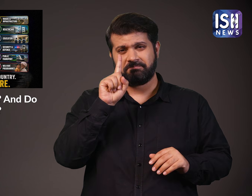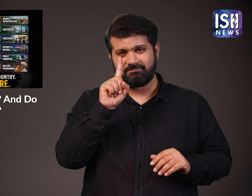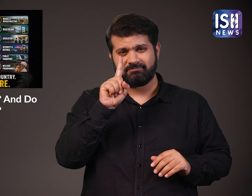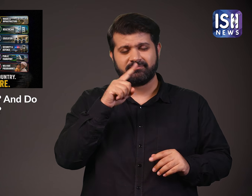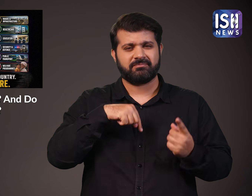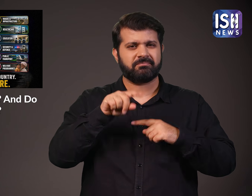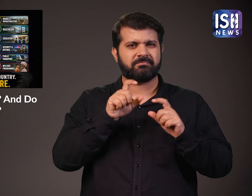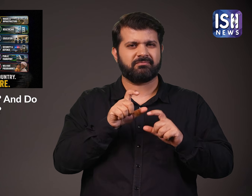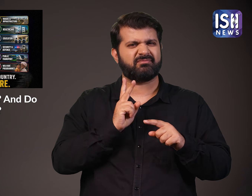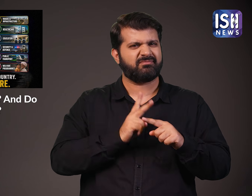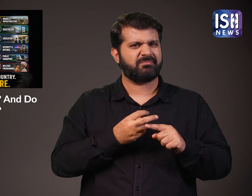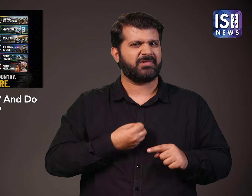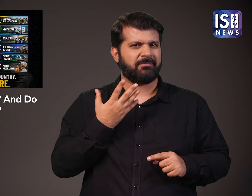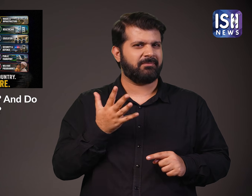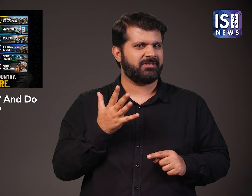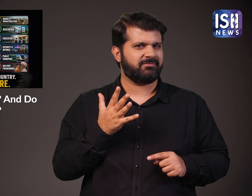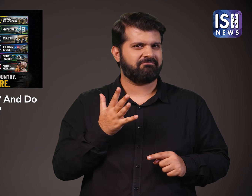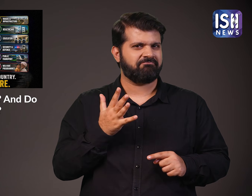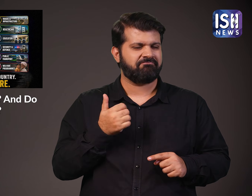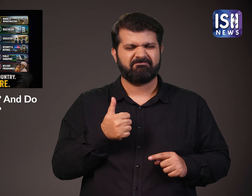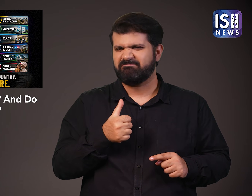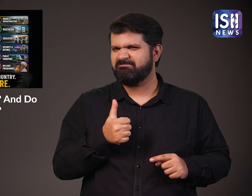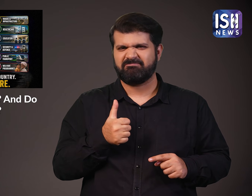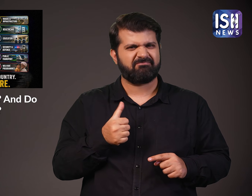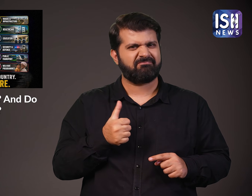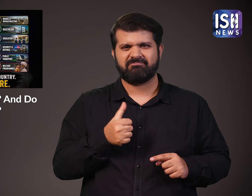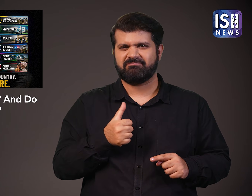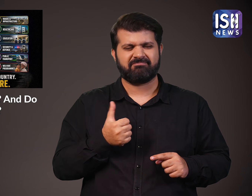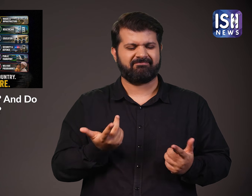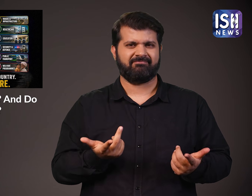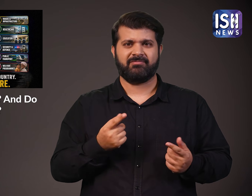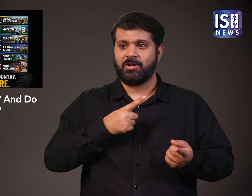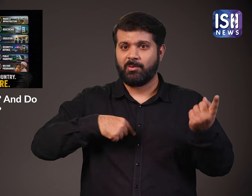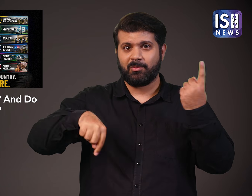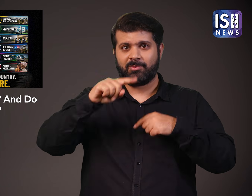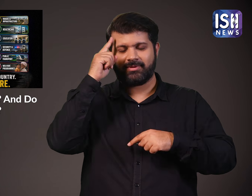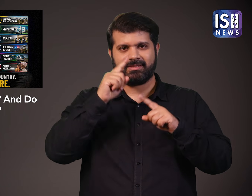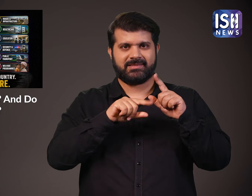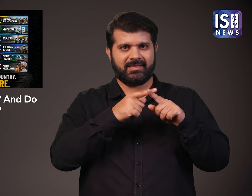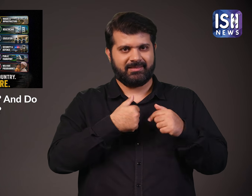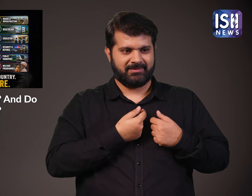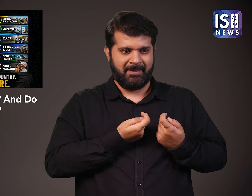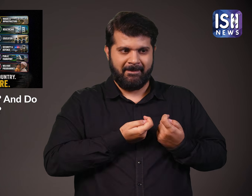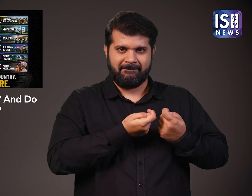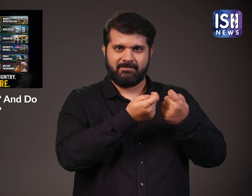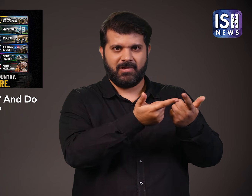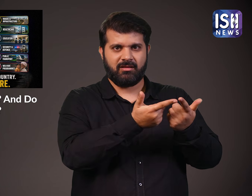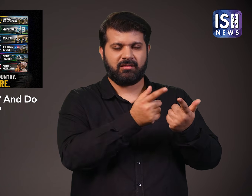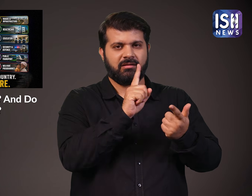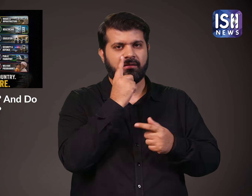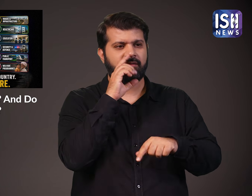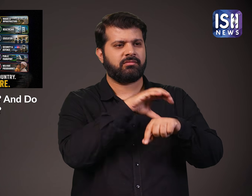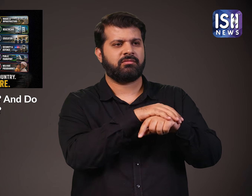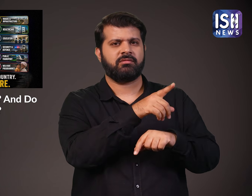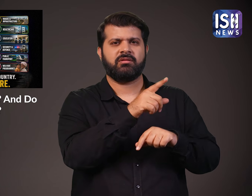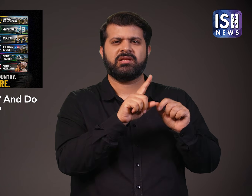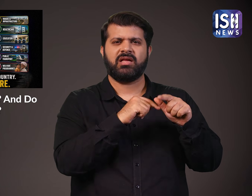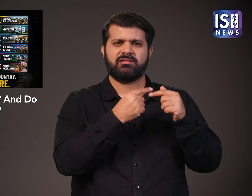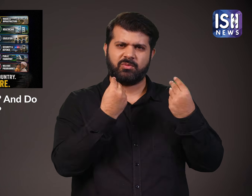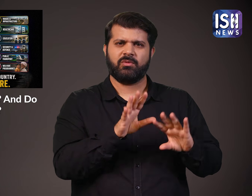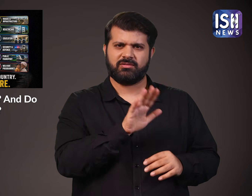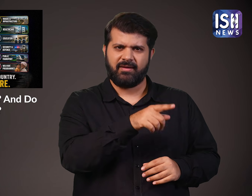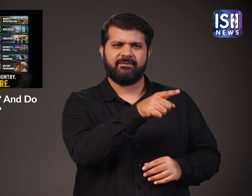However, many people are unhappy with taxes because they feel their tax money is wasted.